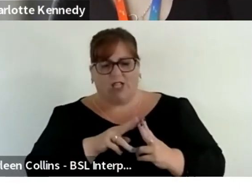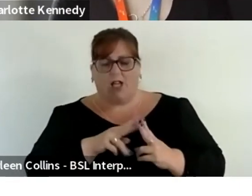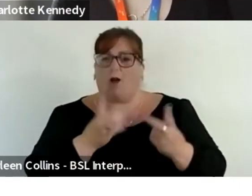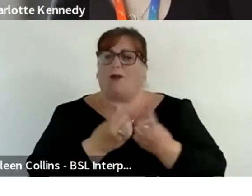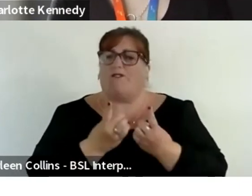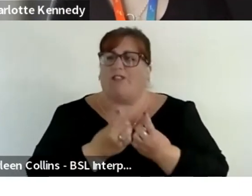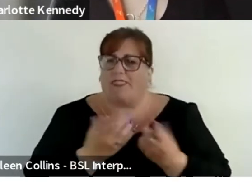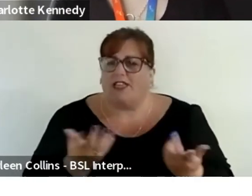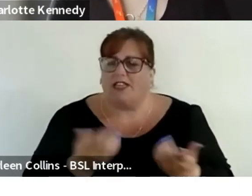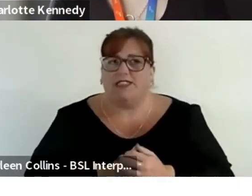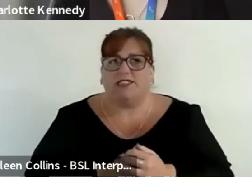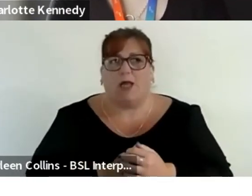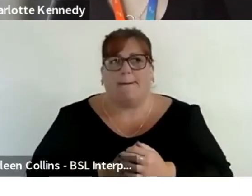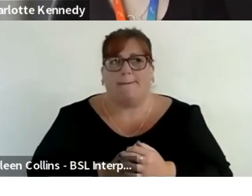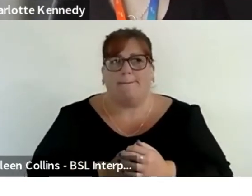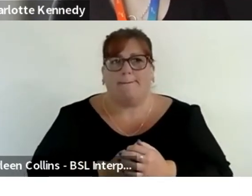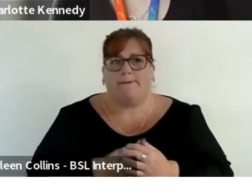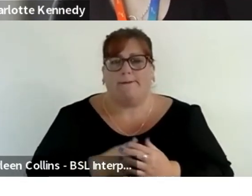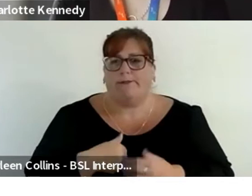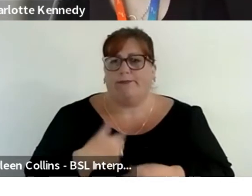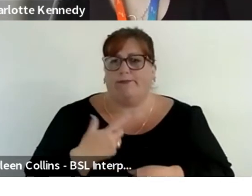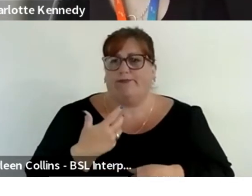So, I have a low tolerance for noise.